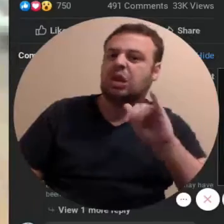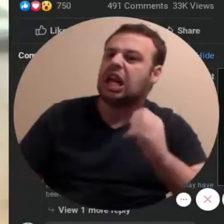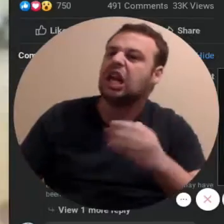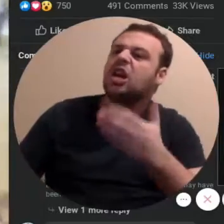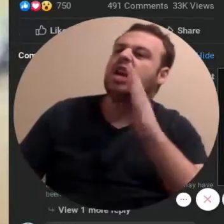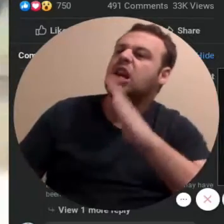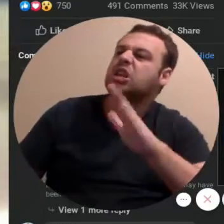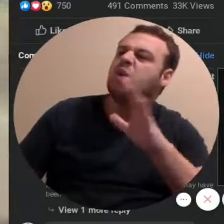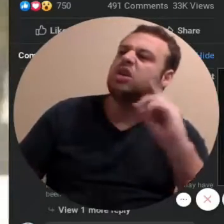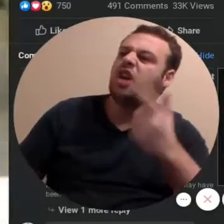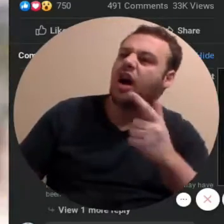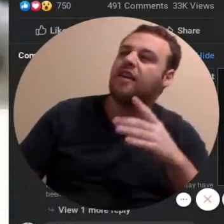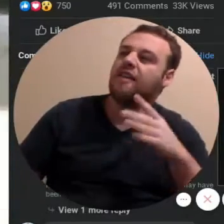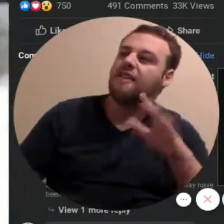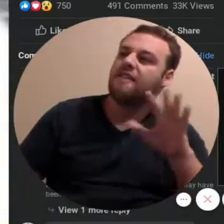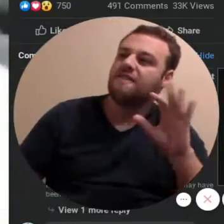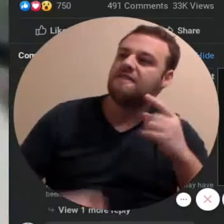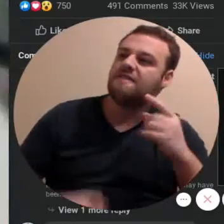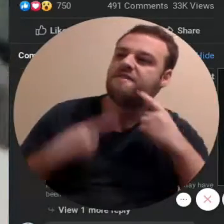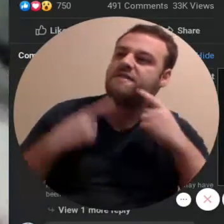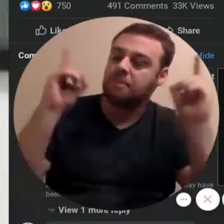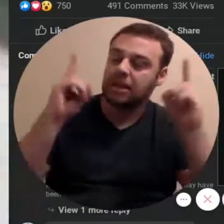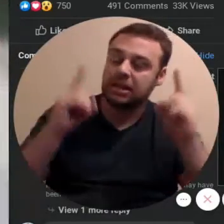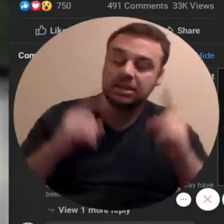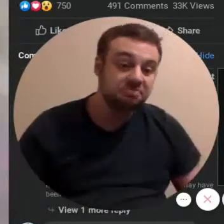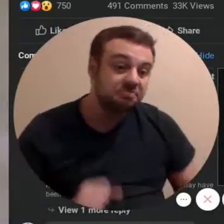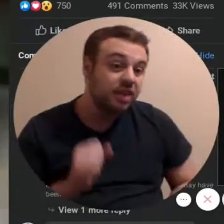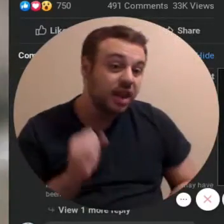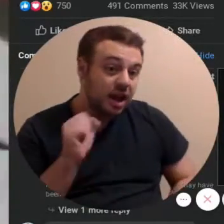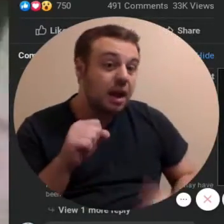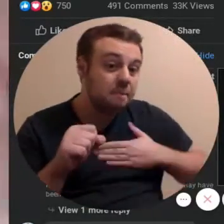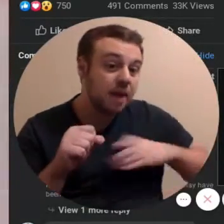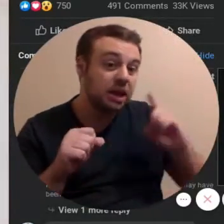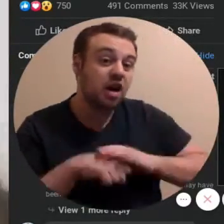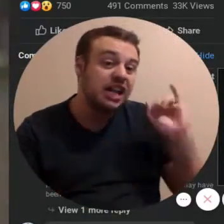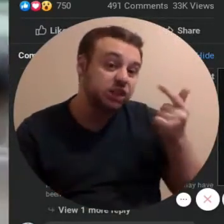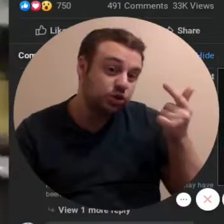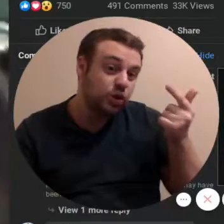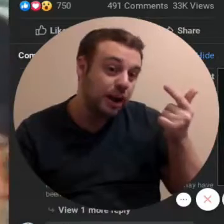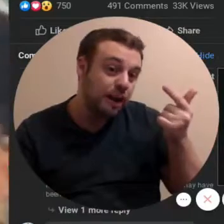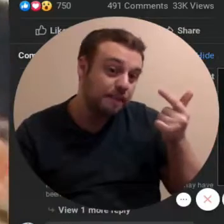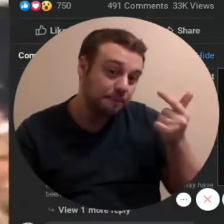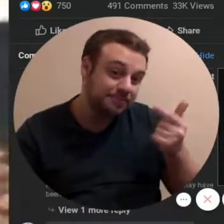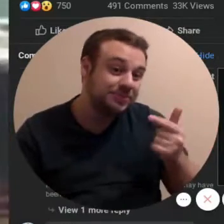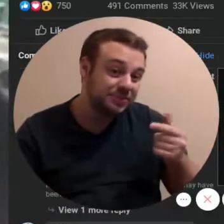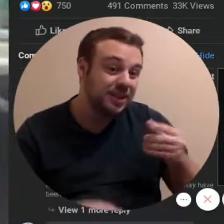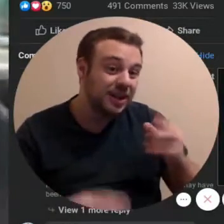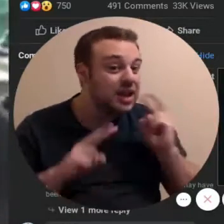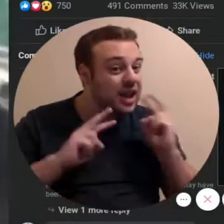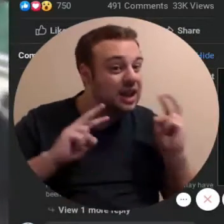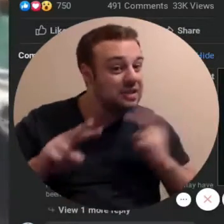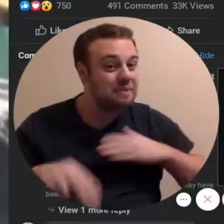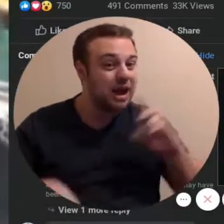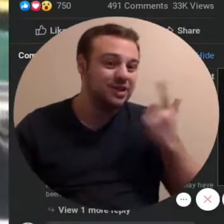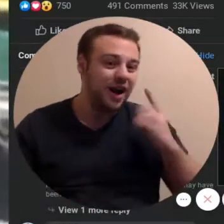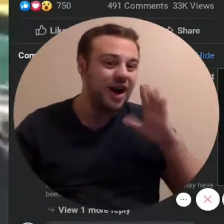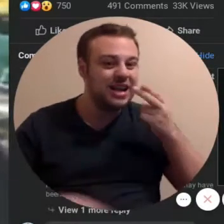Julie: My dog is. She is on instagram. Erica: Instagram famous, you guys. Look up Chewbacca. Okay, Brody- he wants to know what sauce- do I